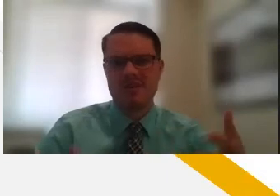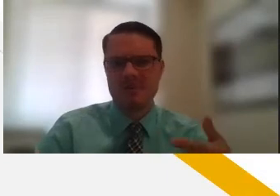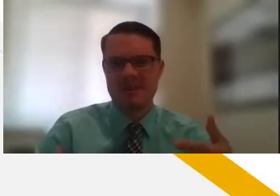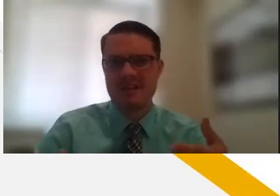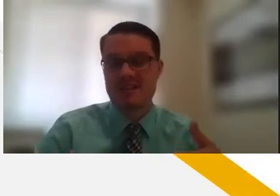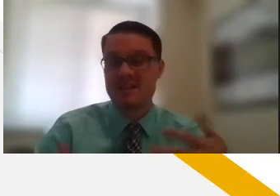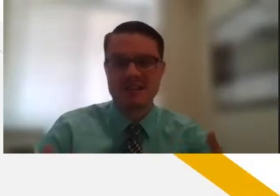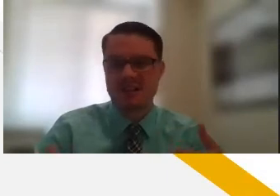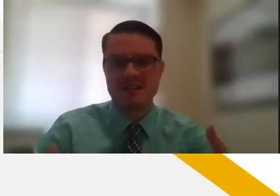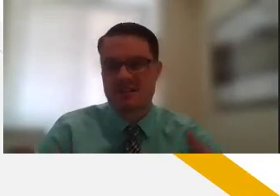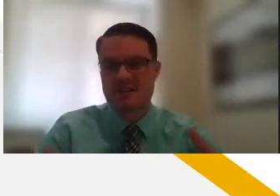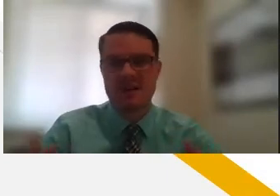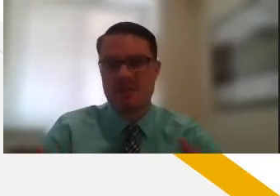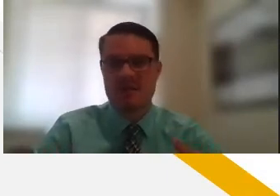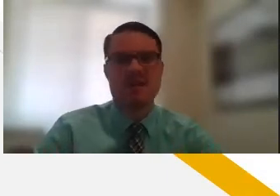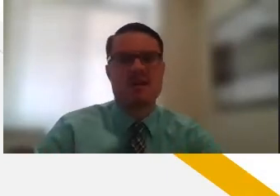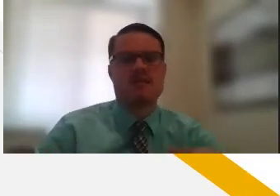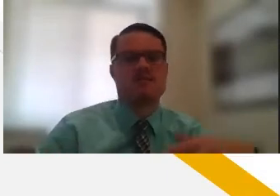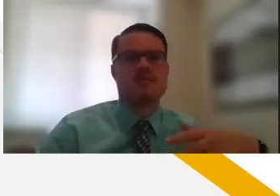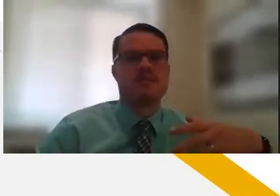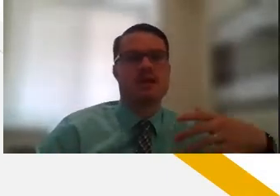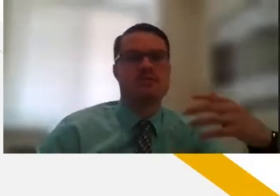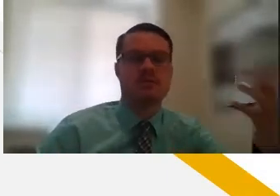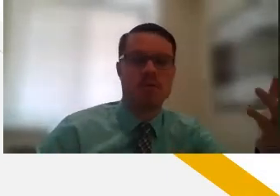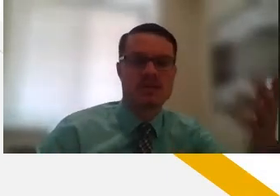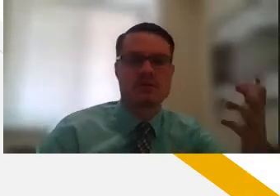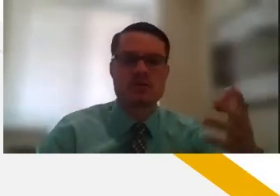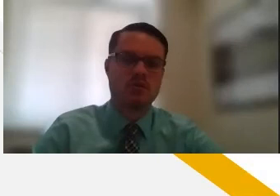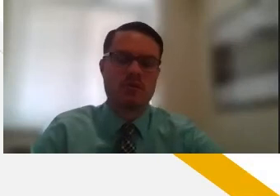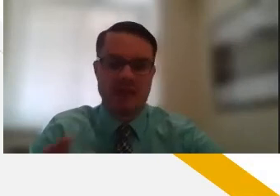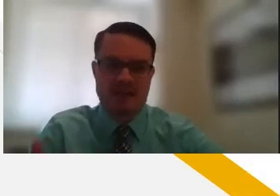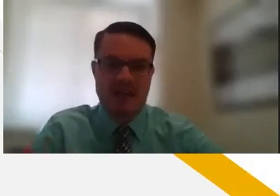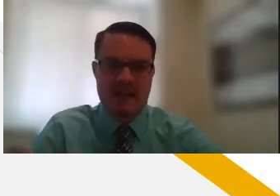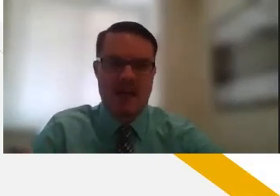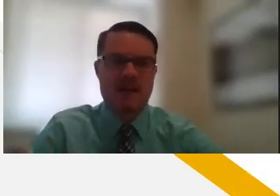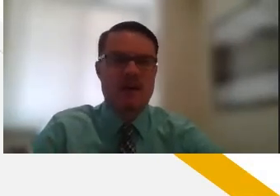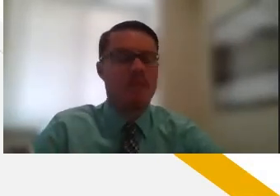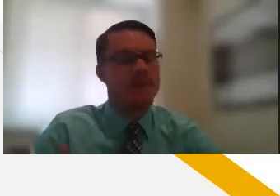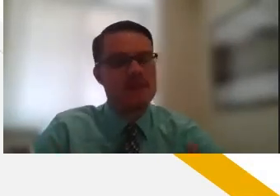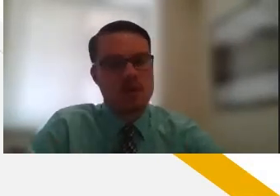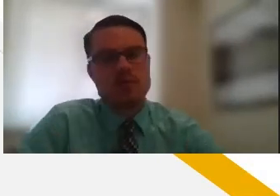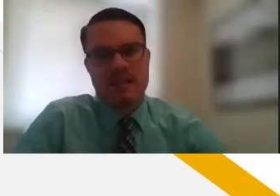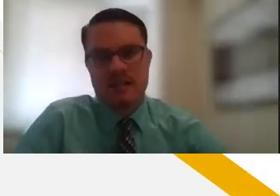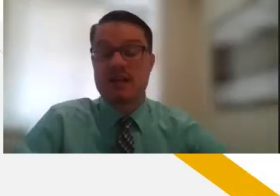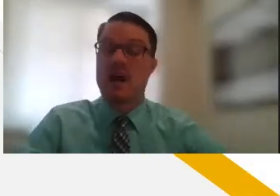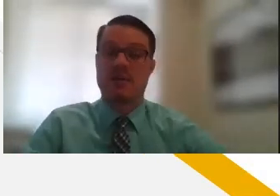and all they really need is a little additional help, maybe some extra supports after school or things like that, but they don't need an accommodation,